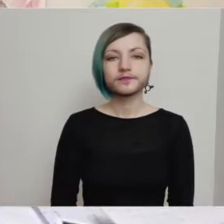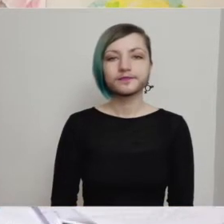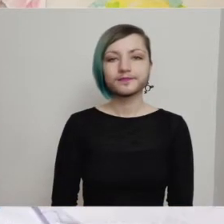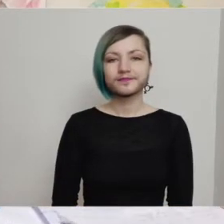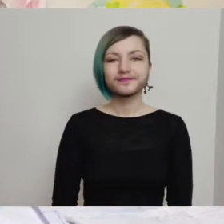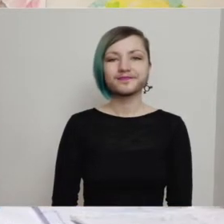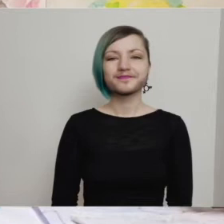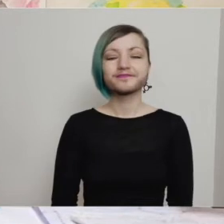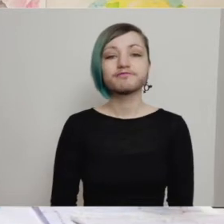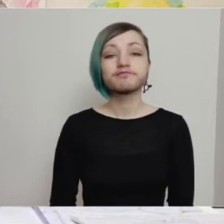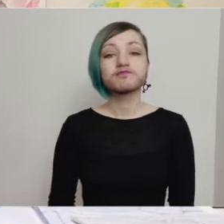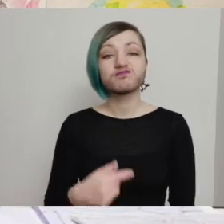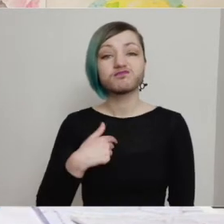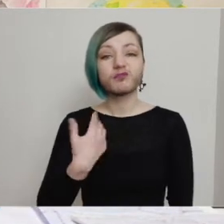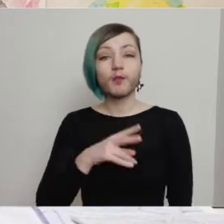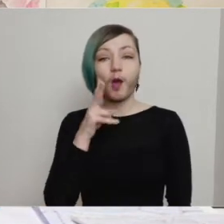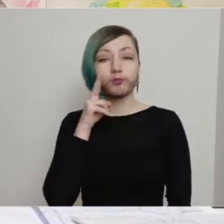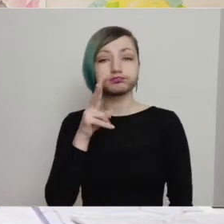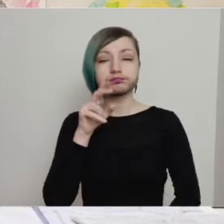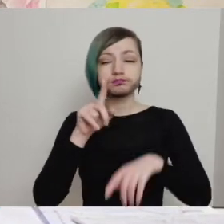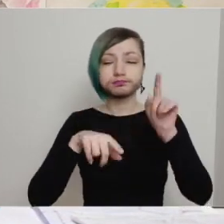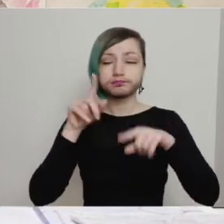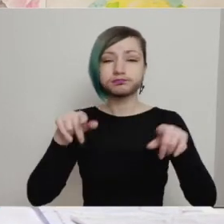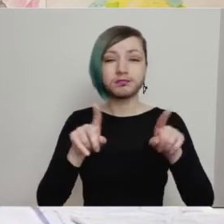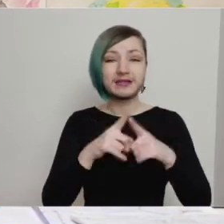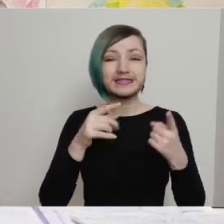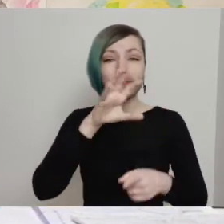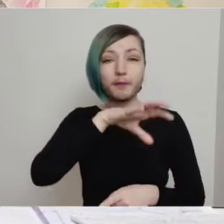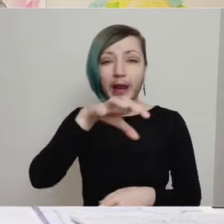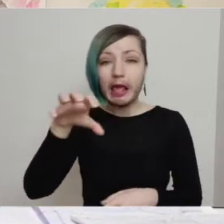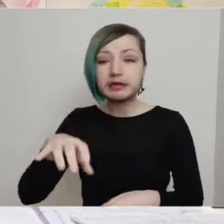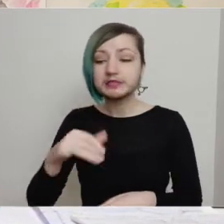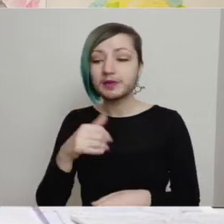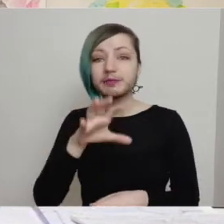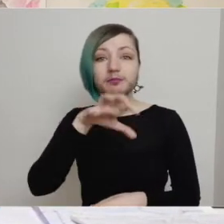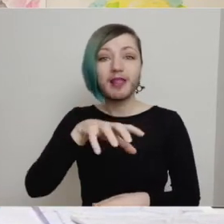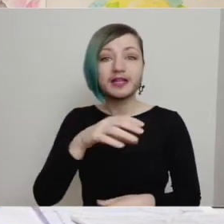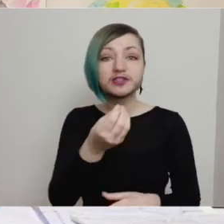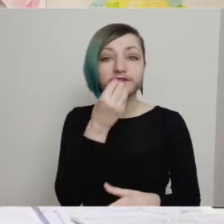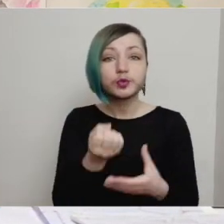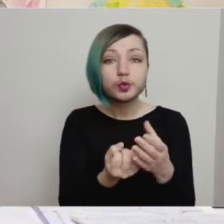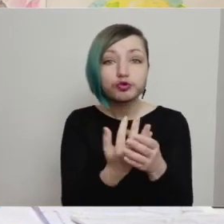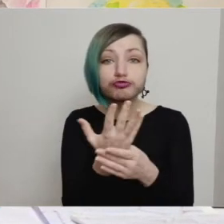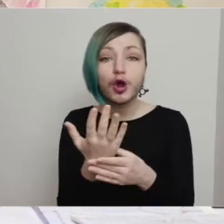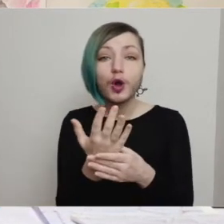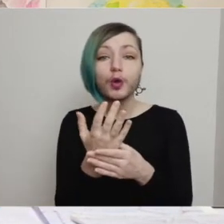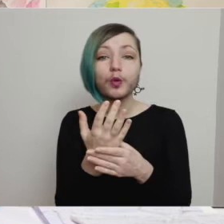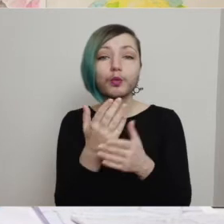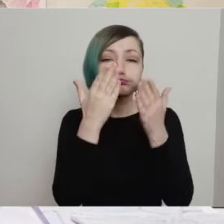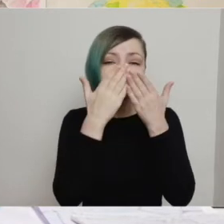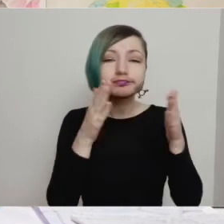I've looked at lots of different places maybe places that we grow food sacred sites salt pans,